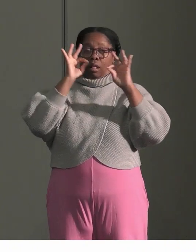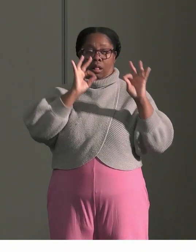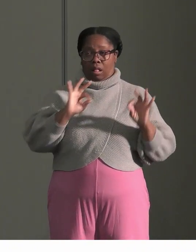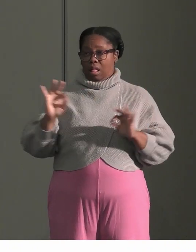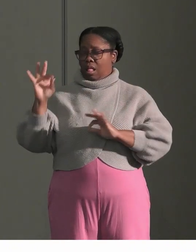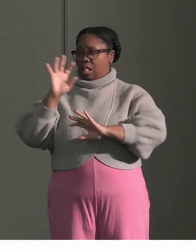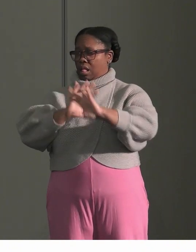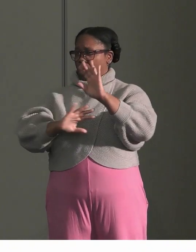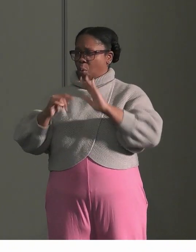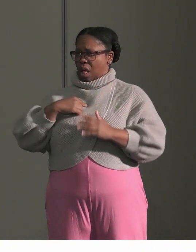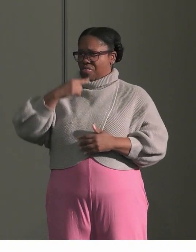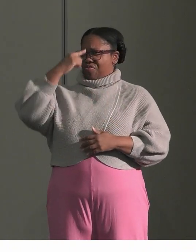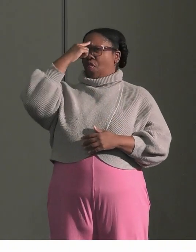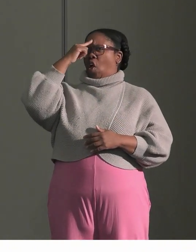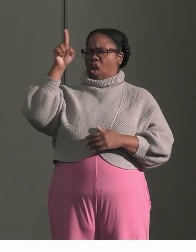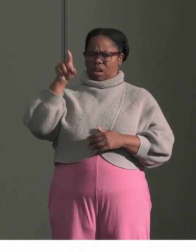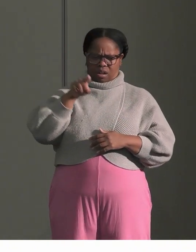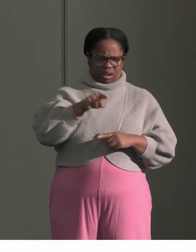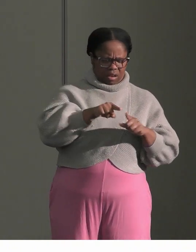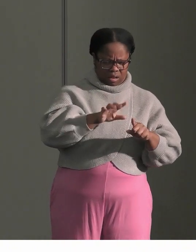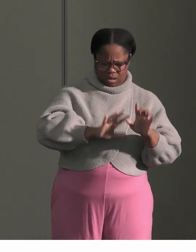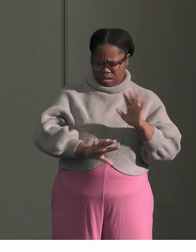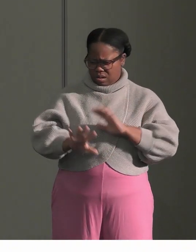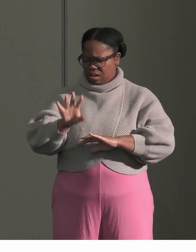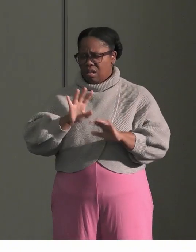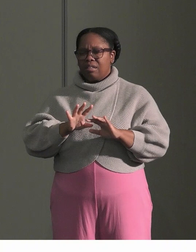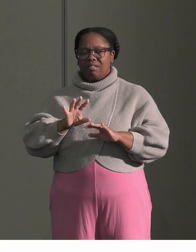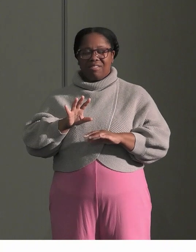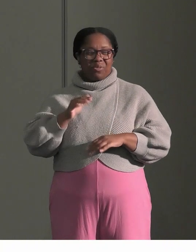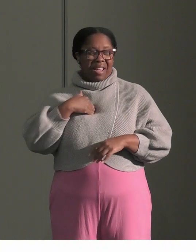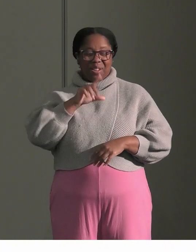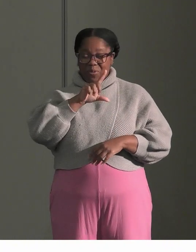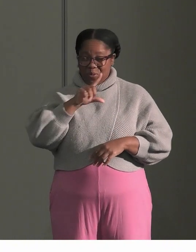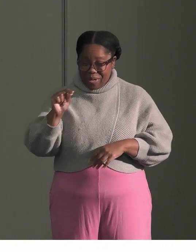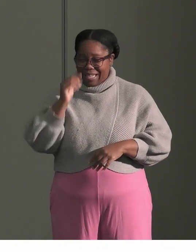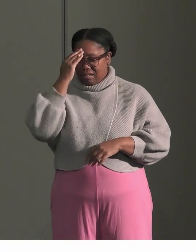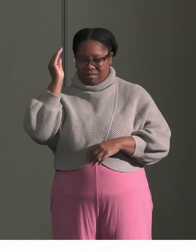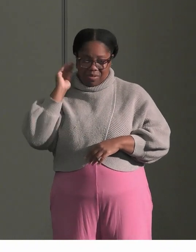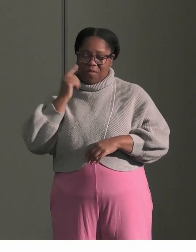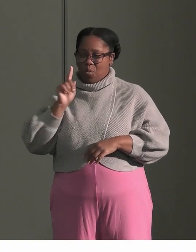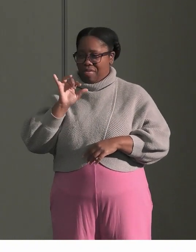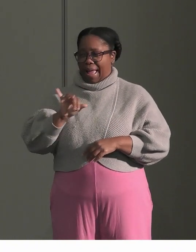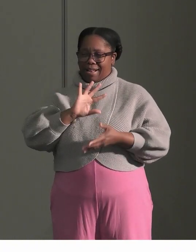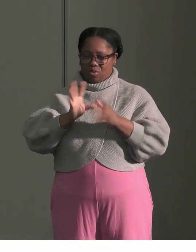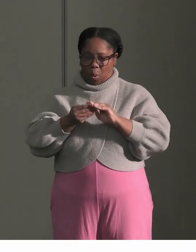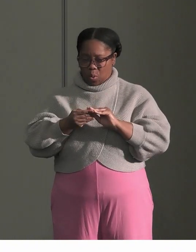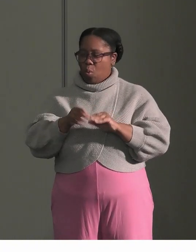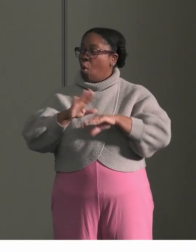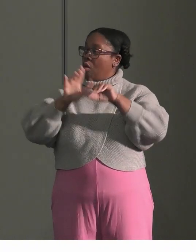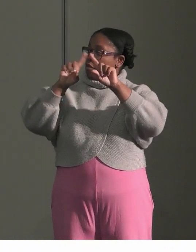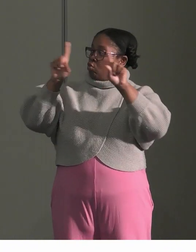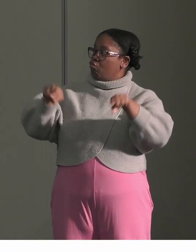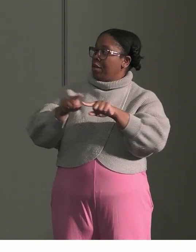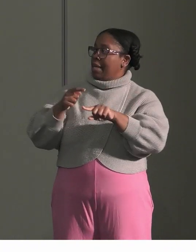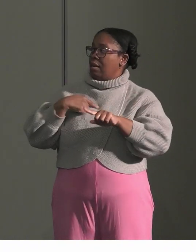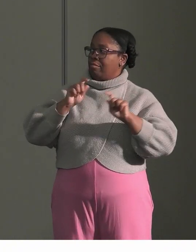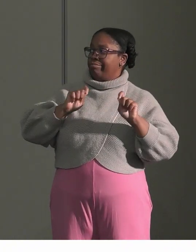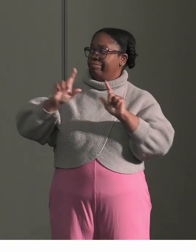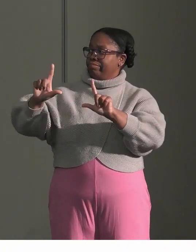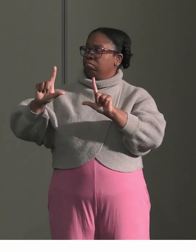where you thought you were. So we had 20 takeaways in total. On the screen I have a piece of the